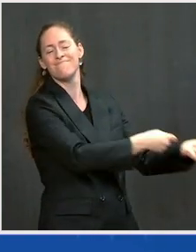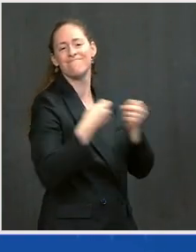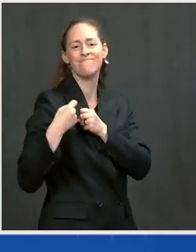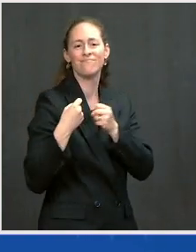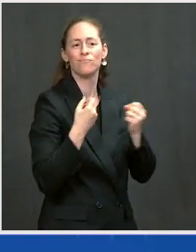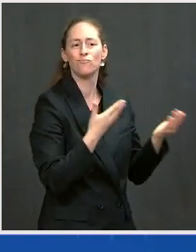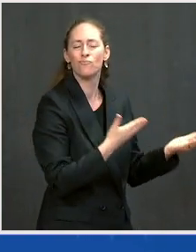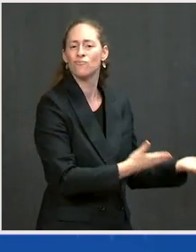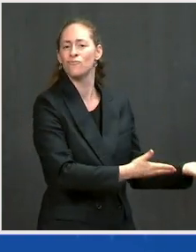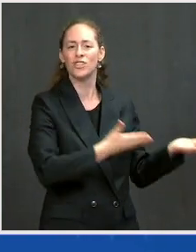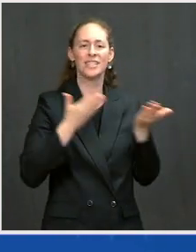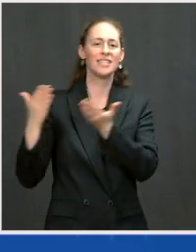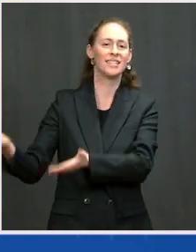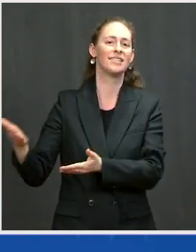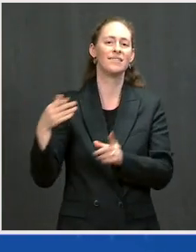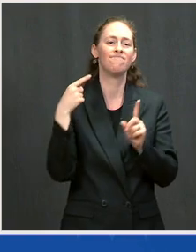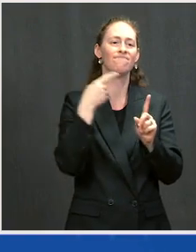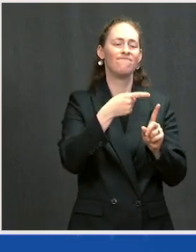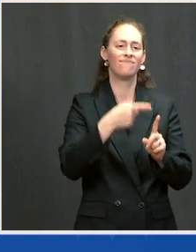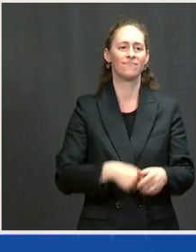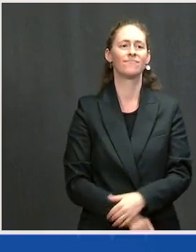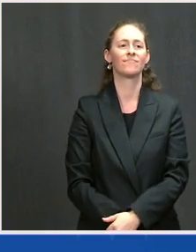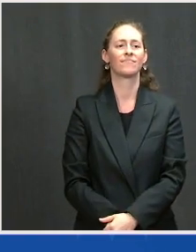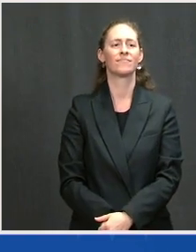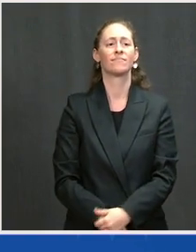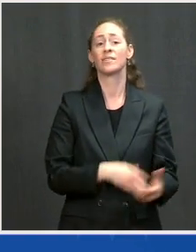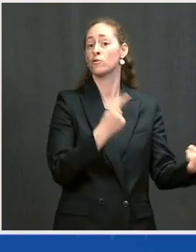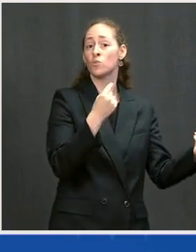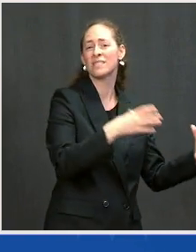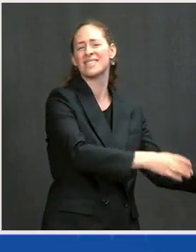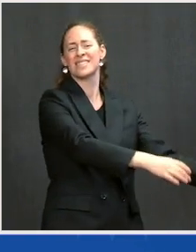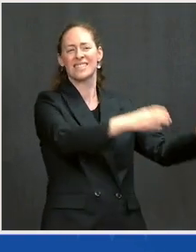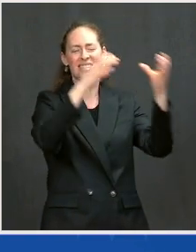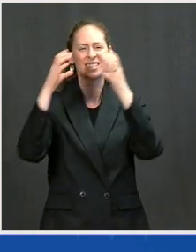passing out extra ammo and extra encouragement to rally his men.